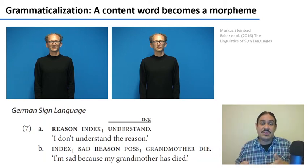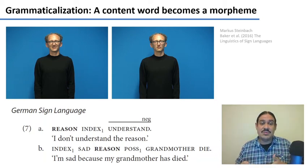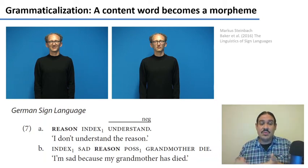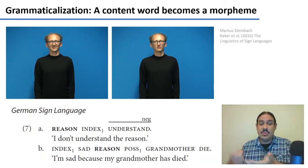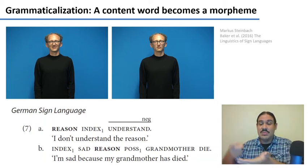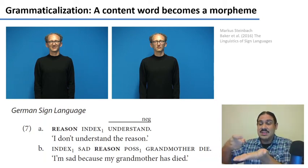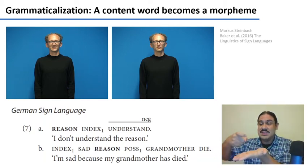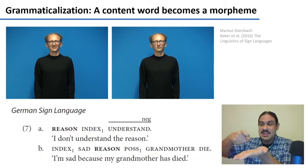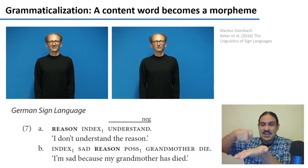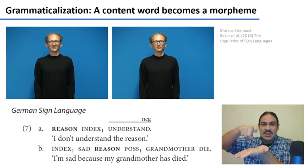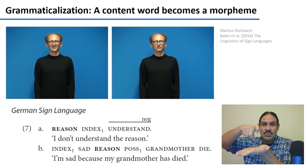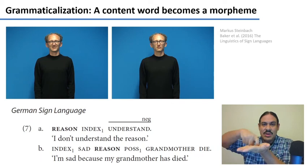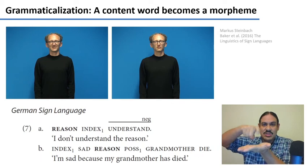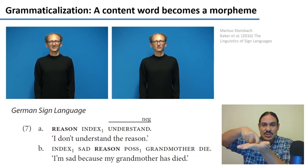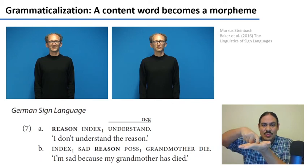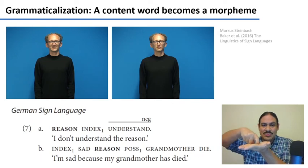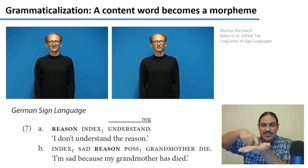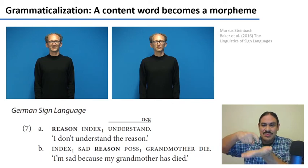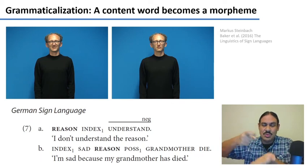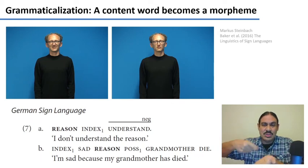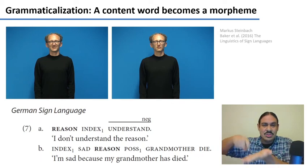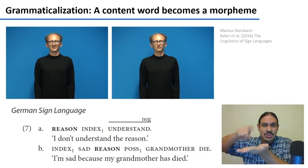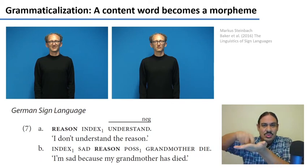grandmother has died